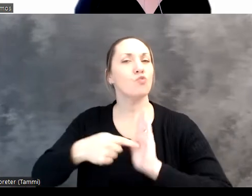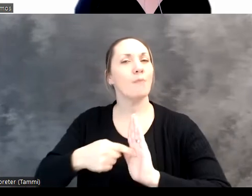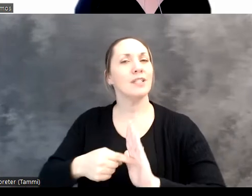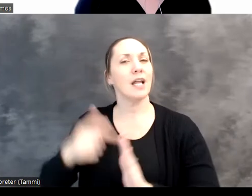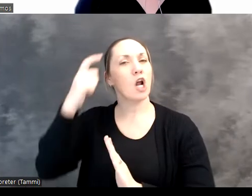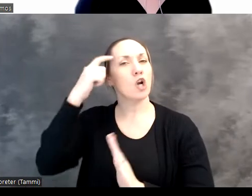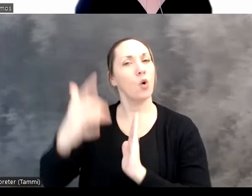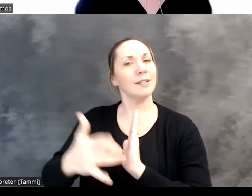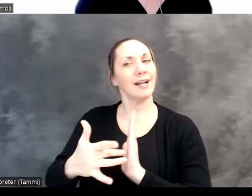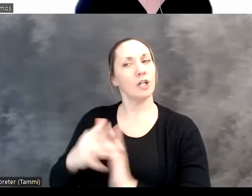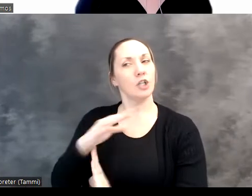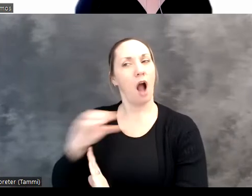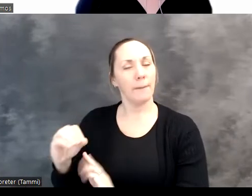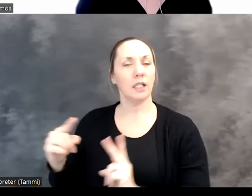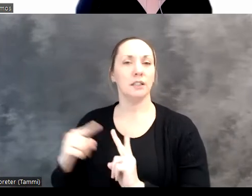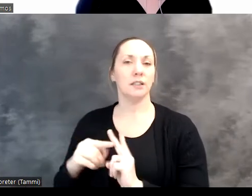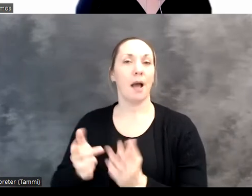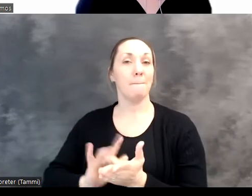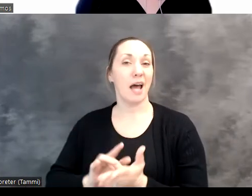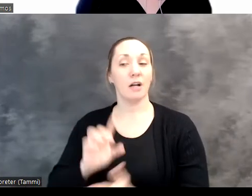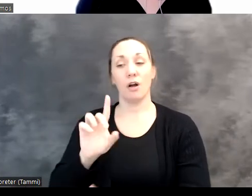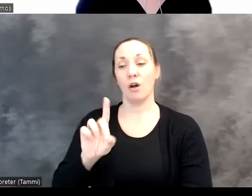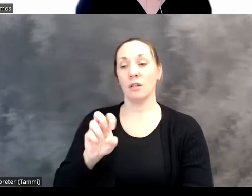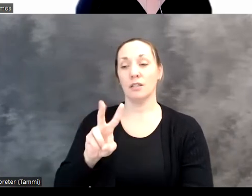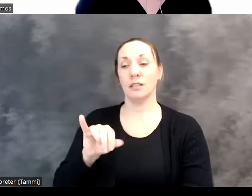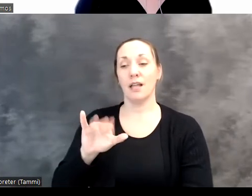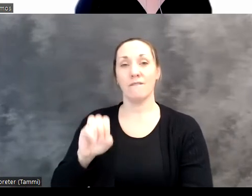, at universities, who is